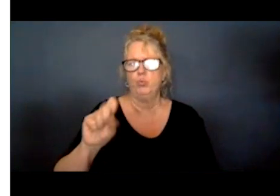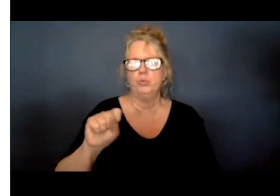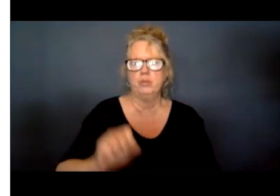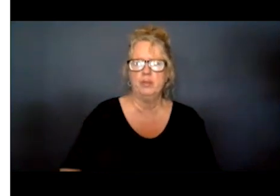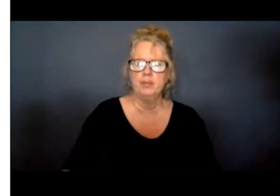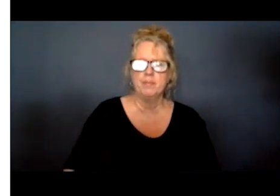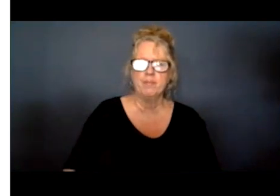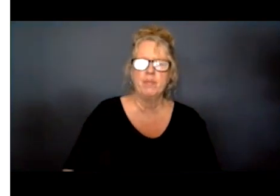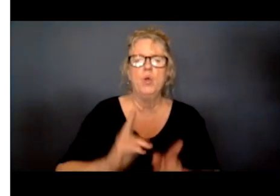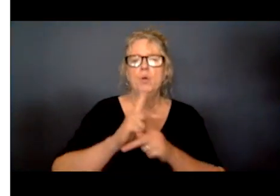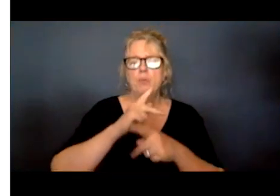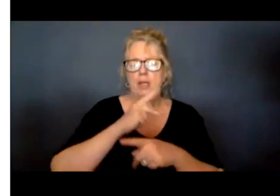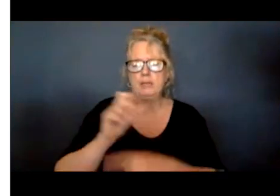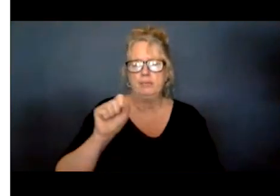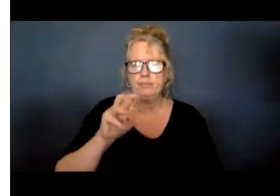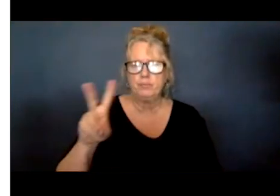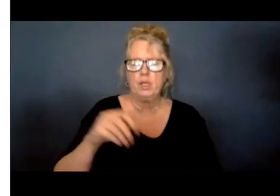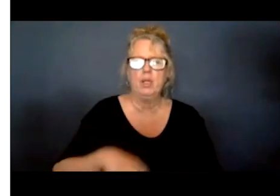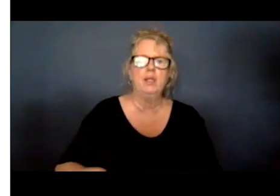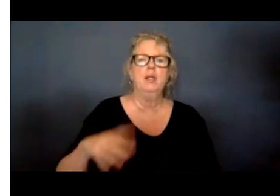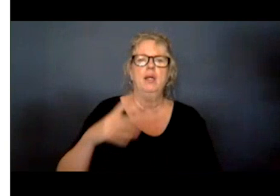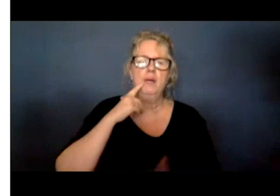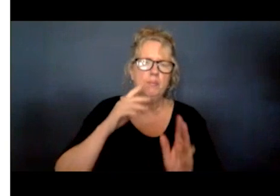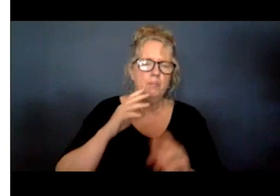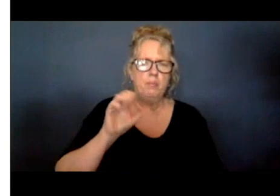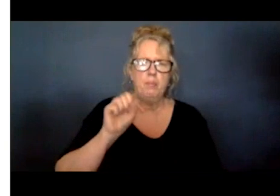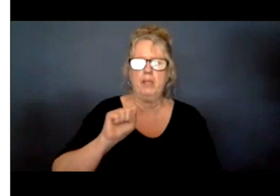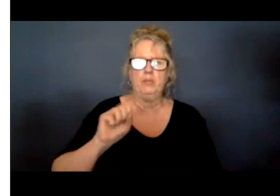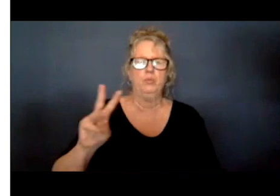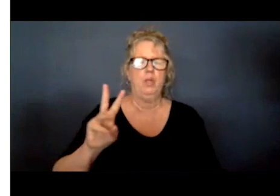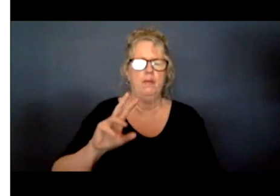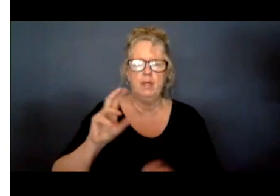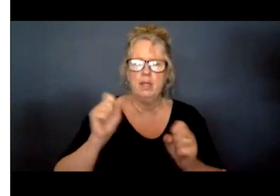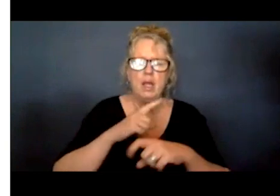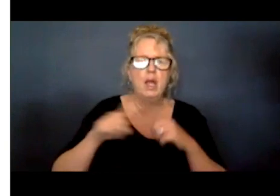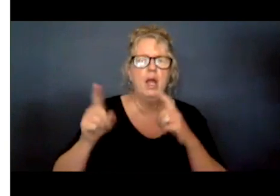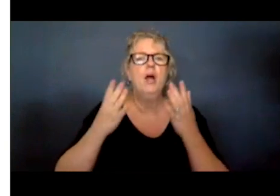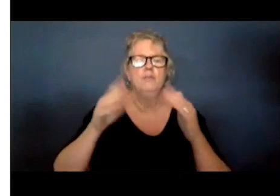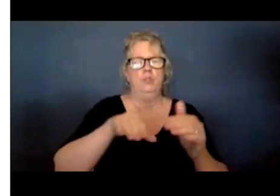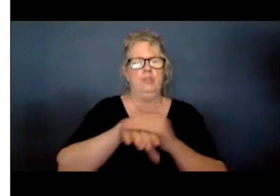Productivity software such as Microsoft Office and Google Docs offer accessibility checkers,